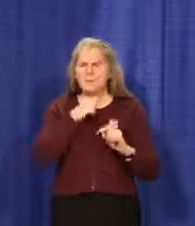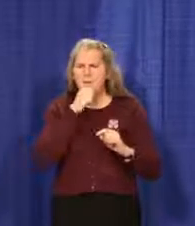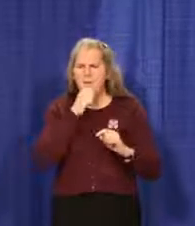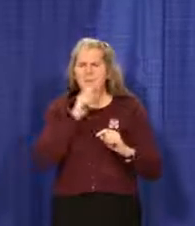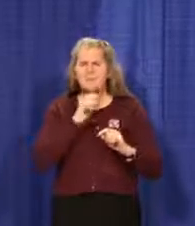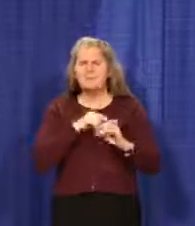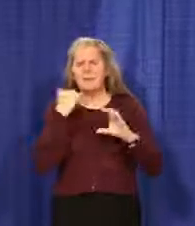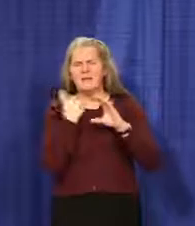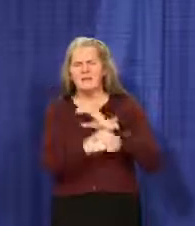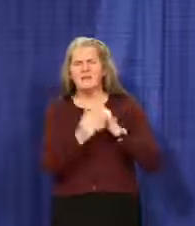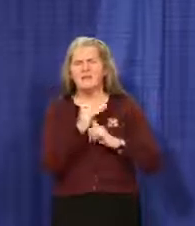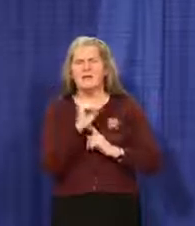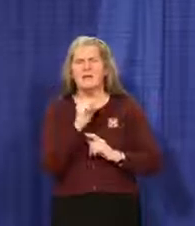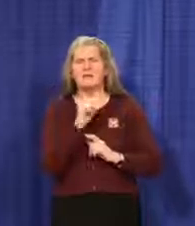problem, please e-mail